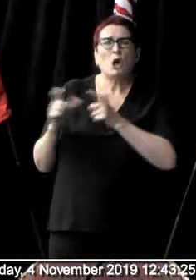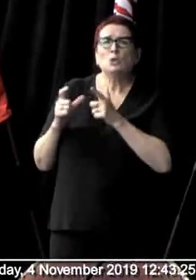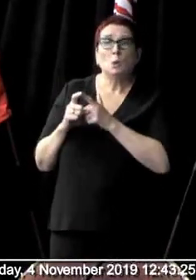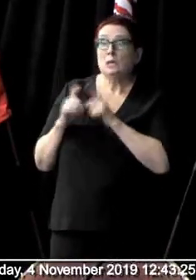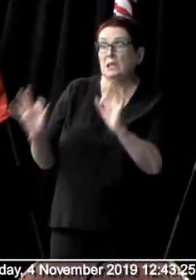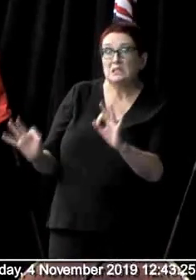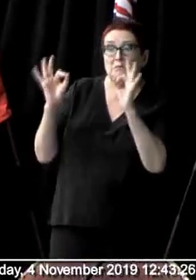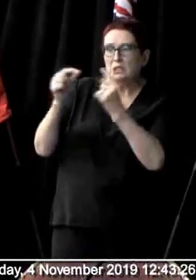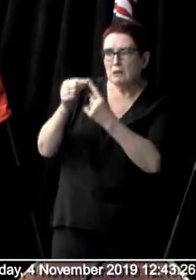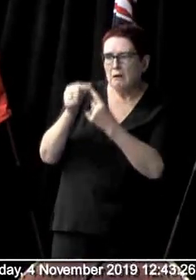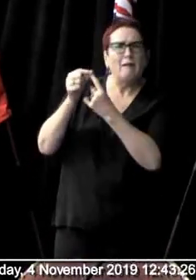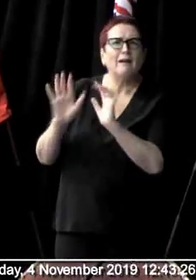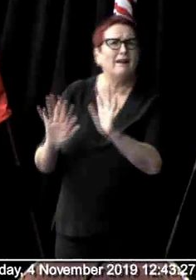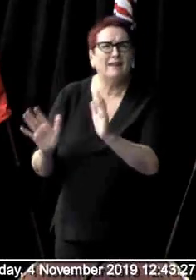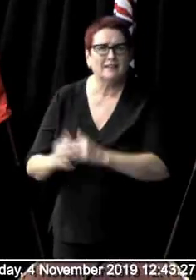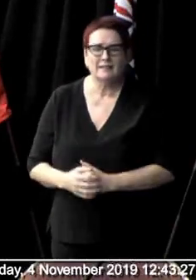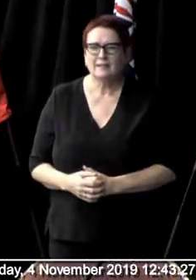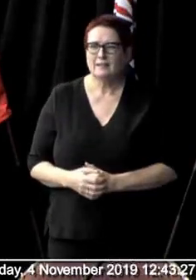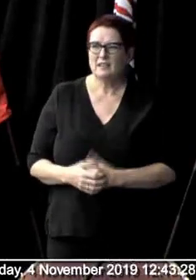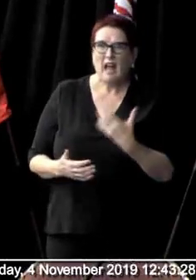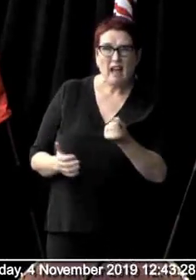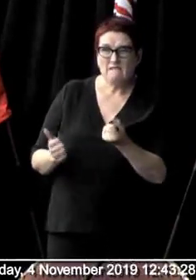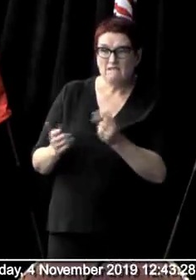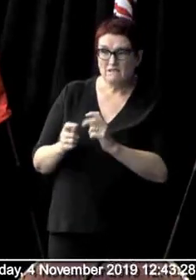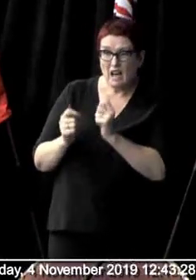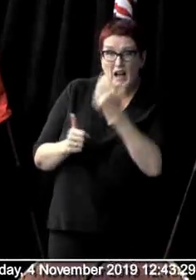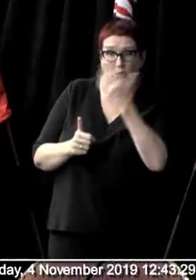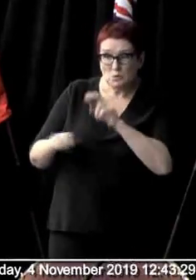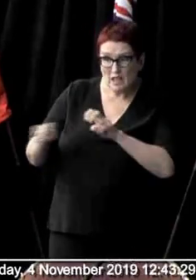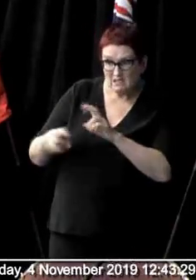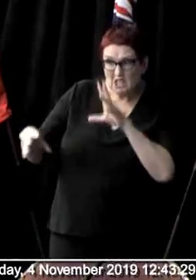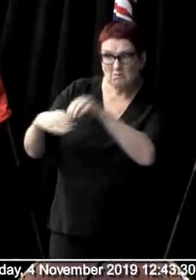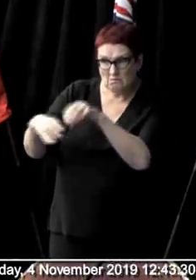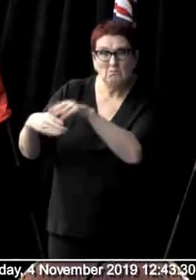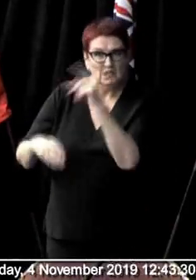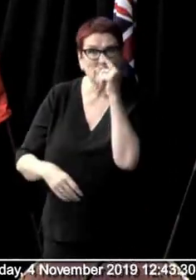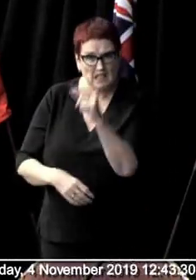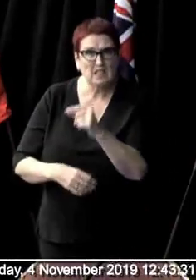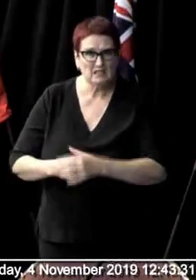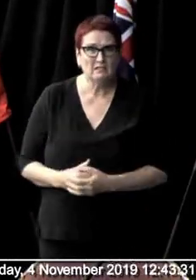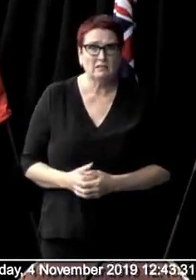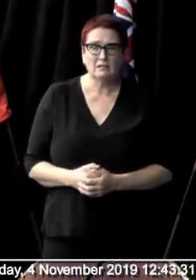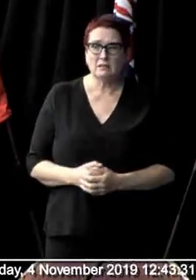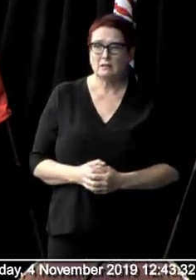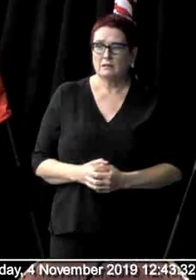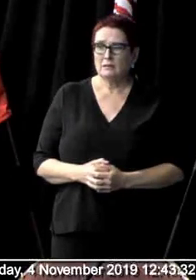She’s got access to extracurricular activities, and – yes.